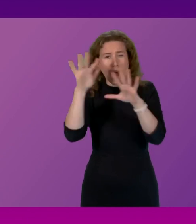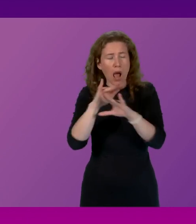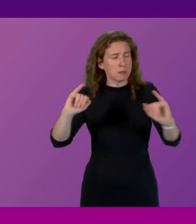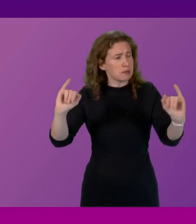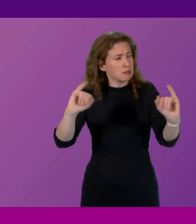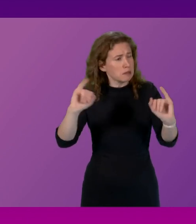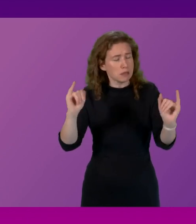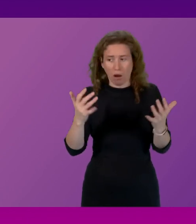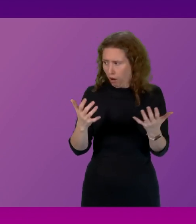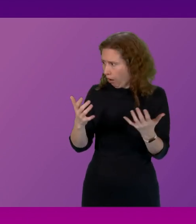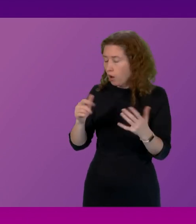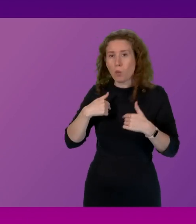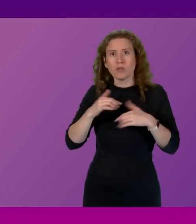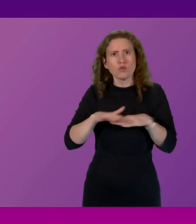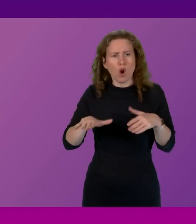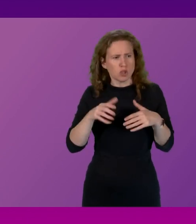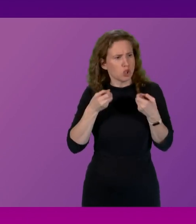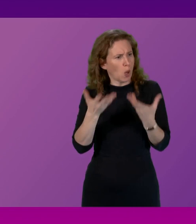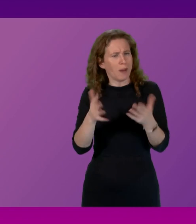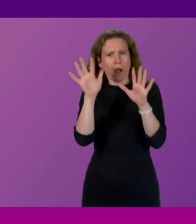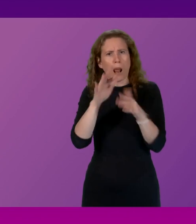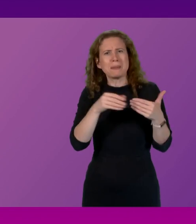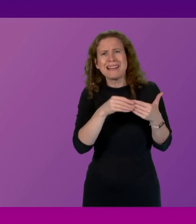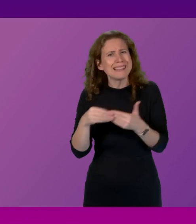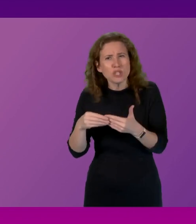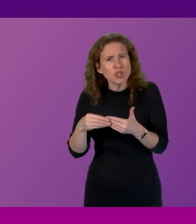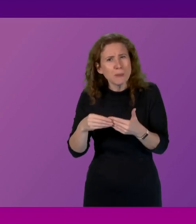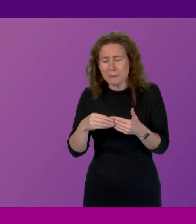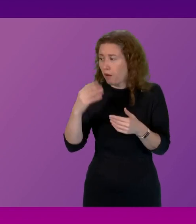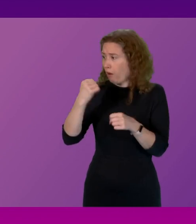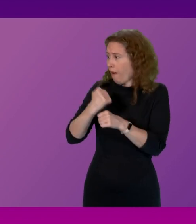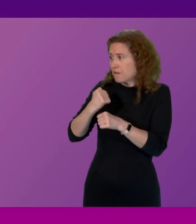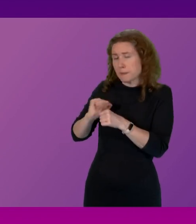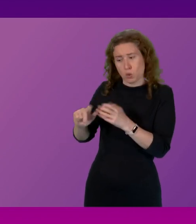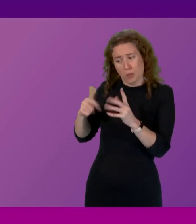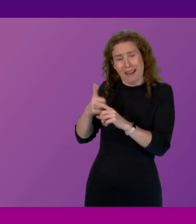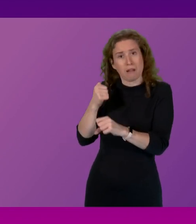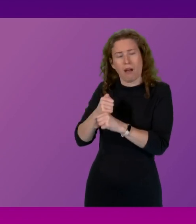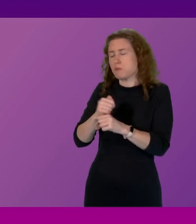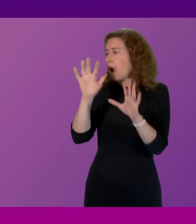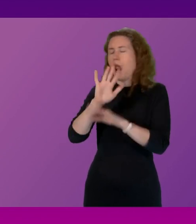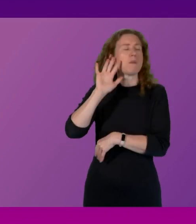Instead of climate leadership, what we have from the UK Government is complete and utter climate denial.